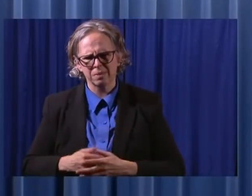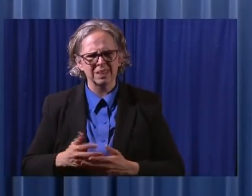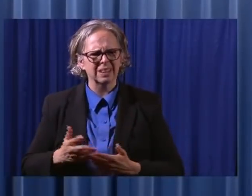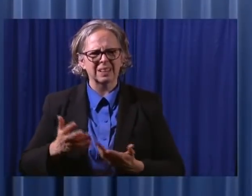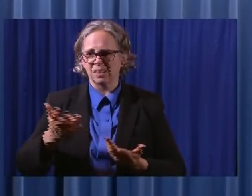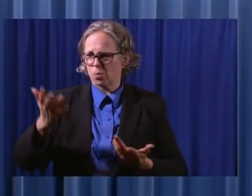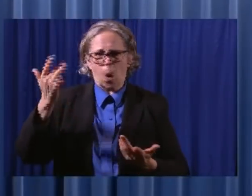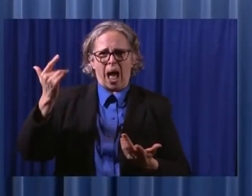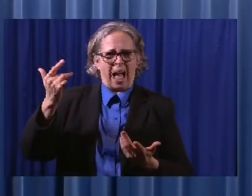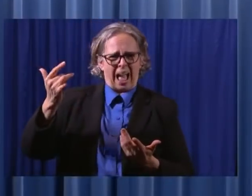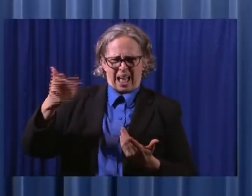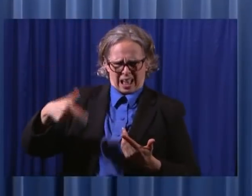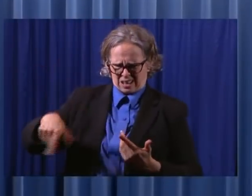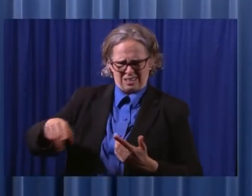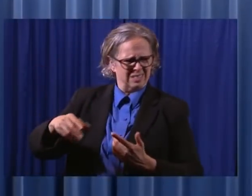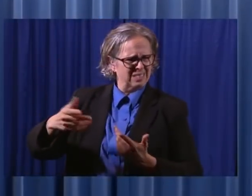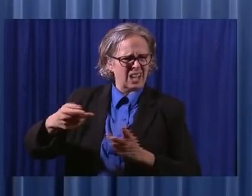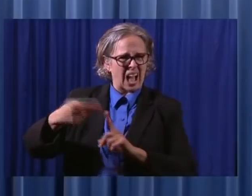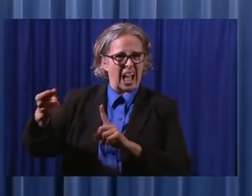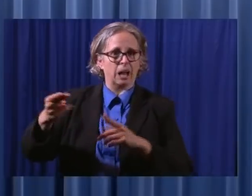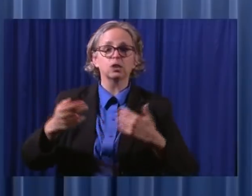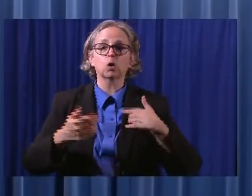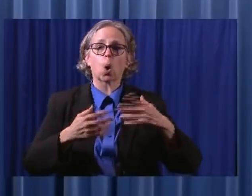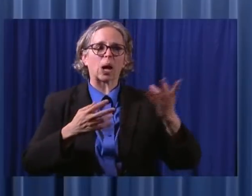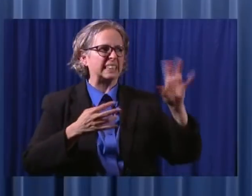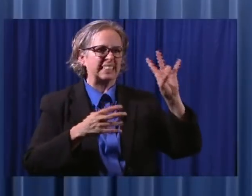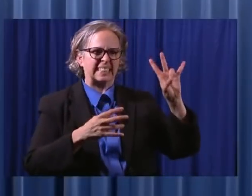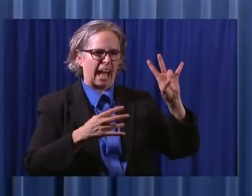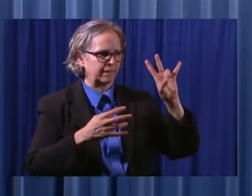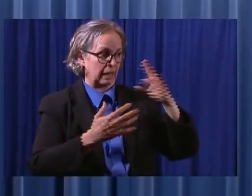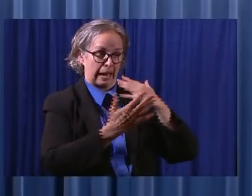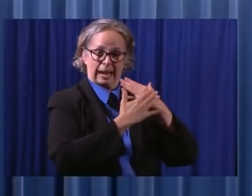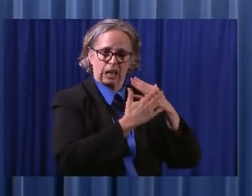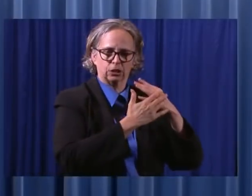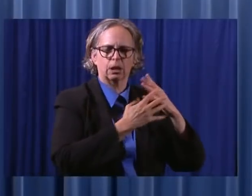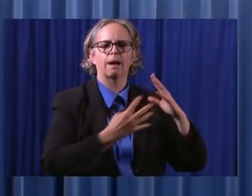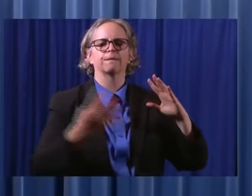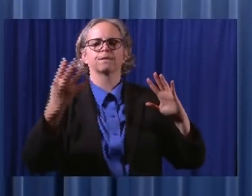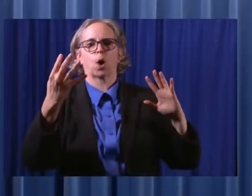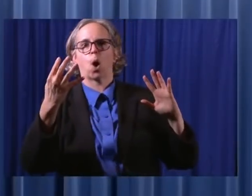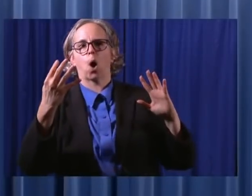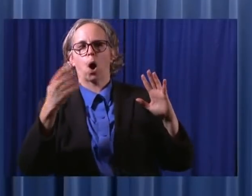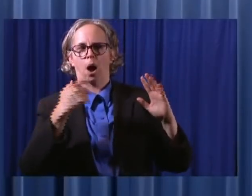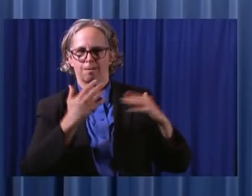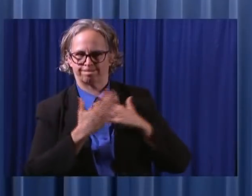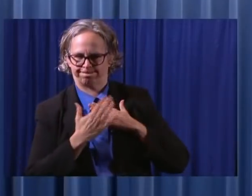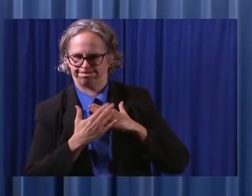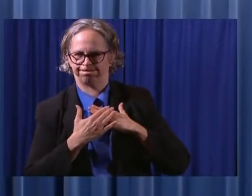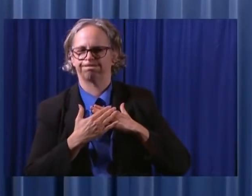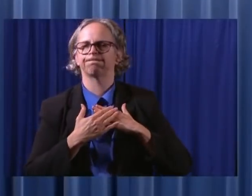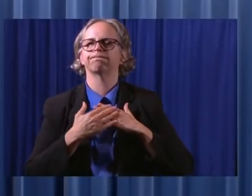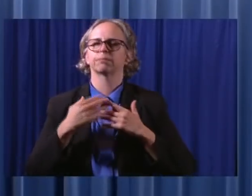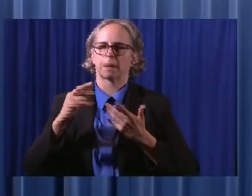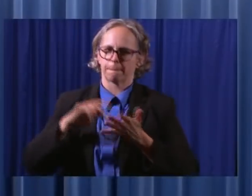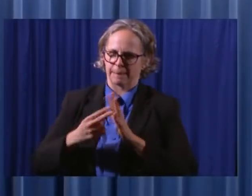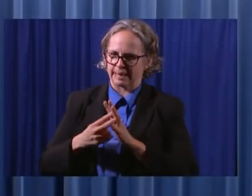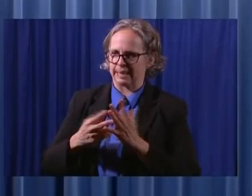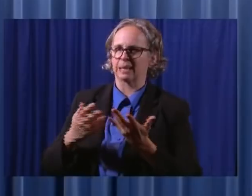SETTINGS INDICATING THAT THE RISK OF CONTINUED COMMUNITY TRANSMISSION IS HIGH. RIGHT NOW, CUYAHOGA COUNTY HAS